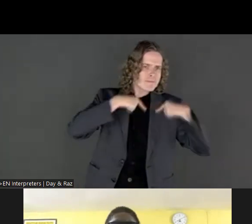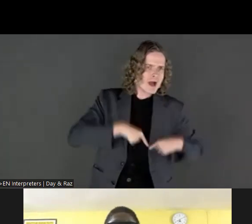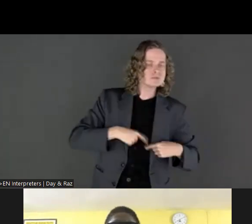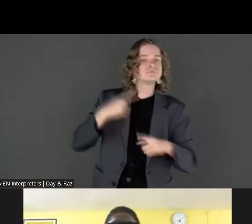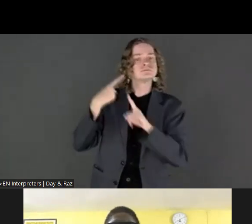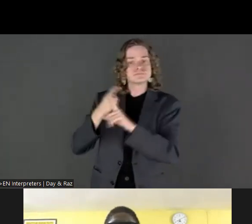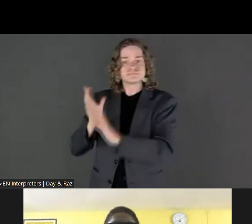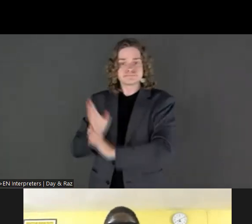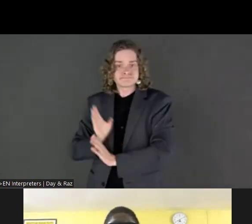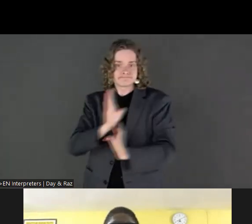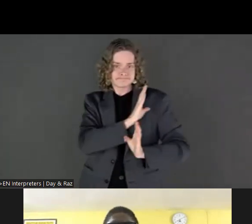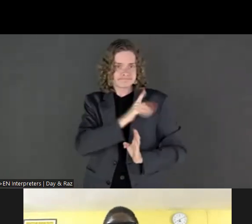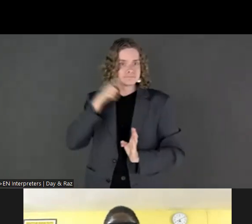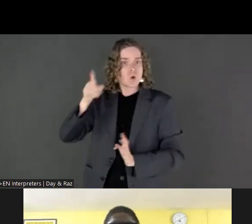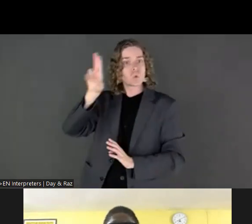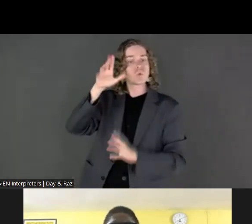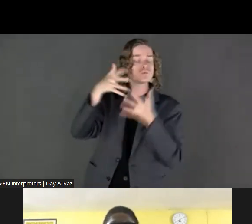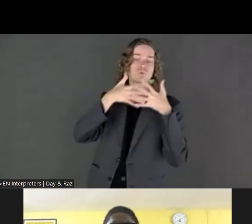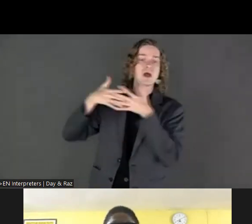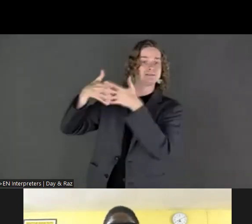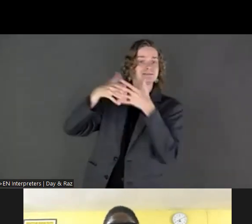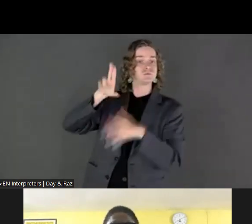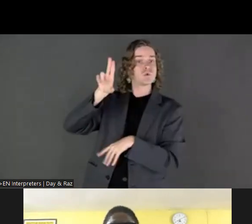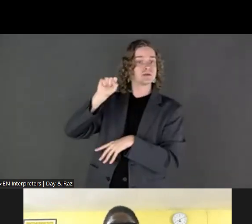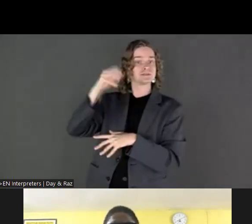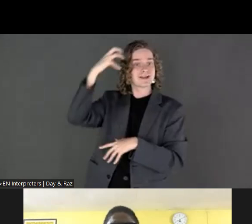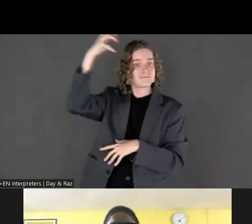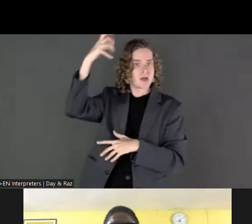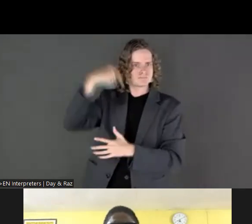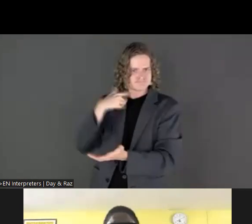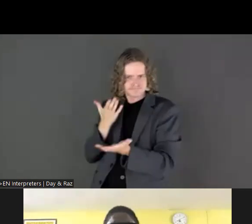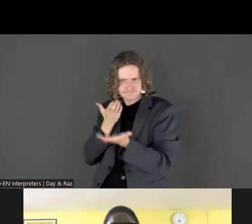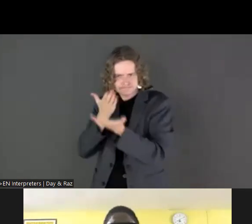disabilities. And we work to promote disability inclusion in our humanitarian assistance and